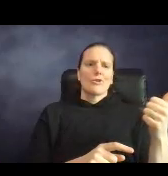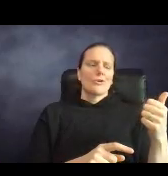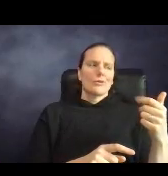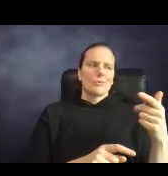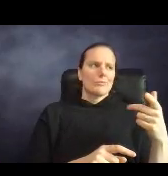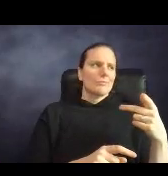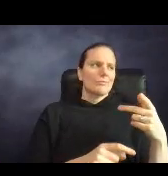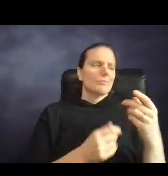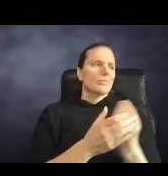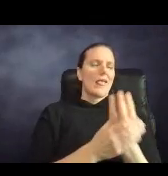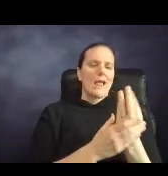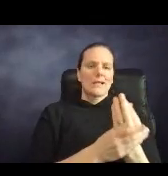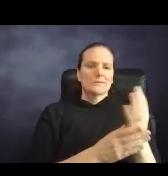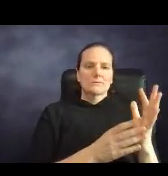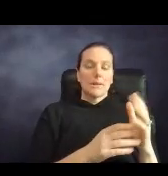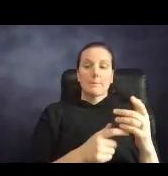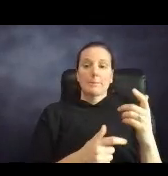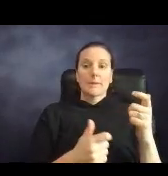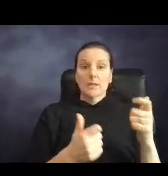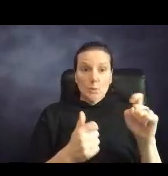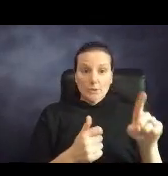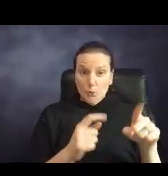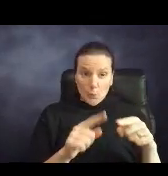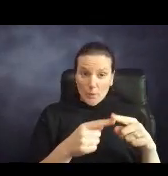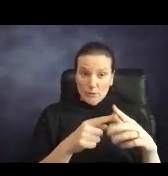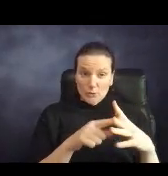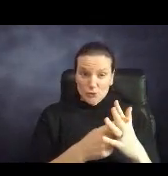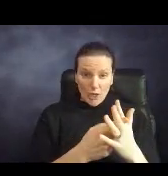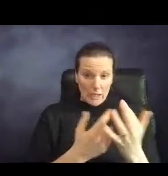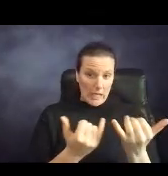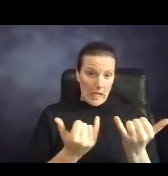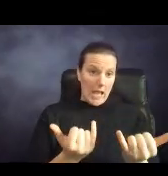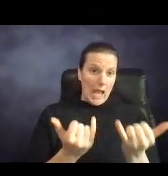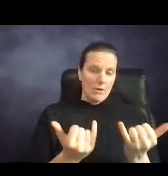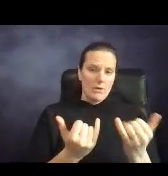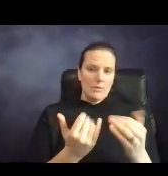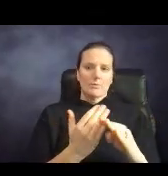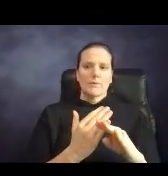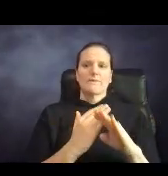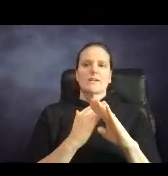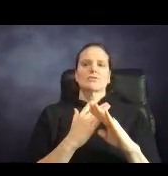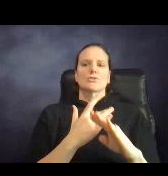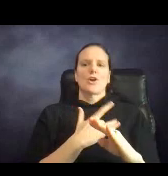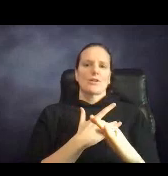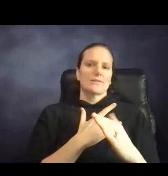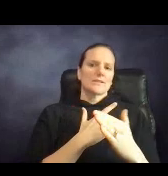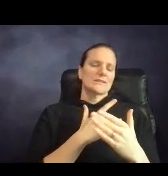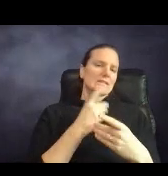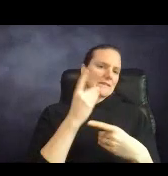So the question, big question is when to start Now, prevention of cardiovascular disease, osteoporosis, and Alzheimer's.